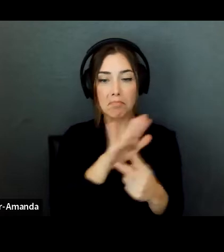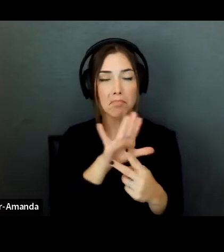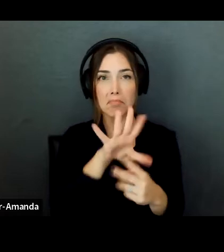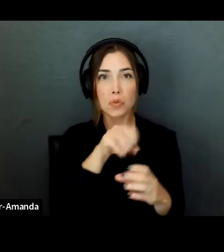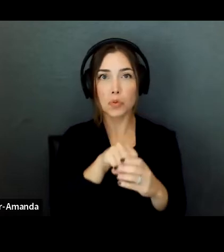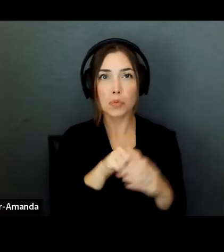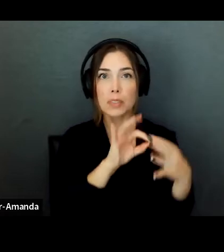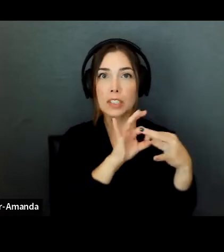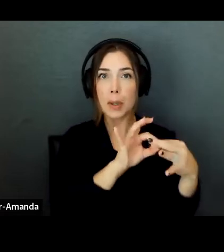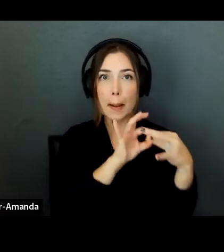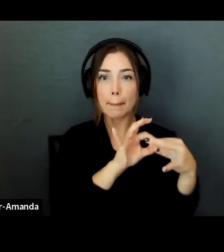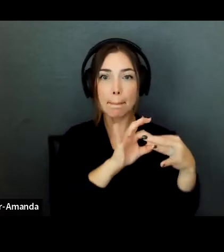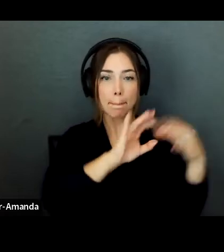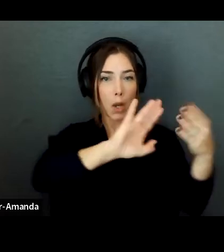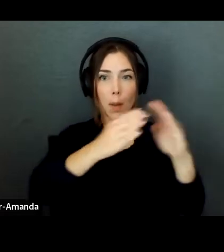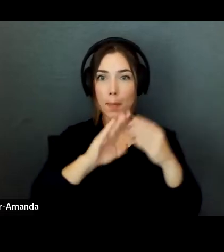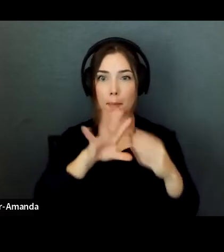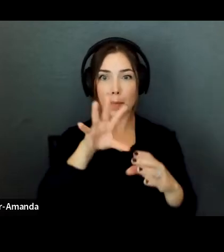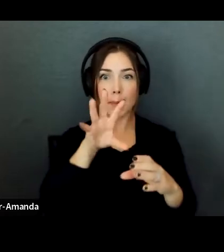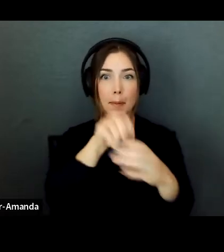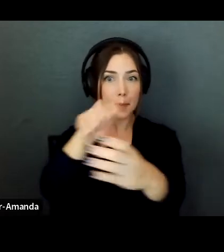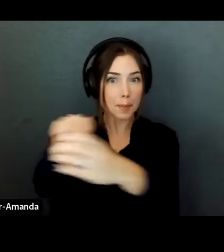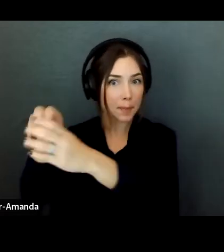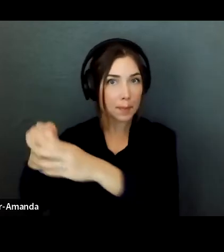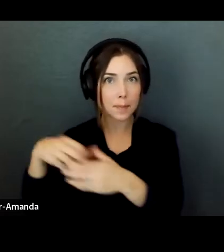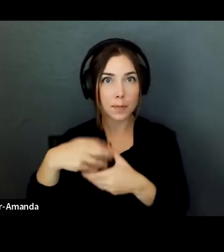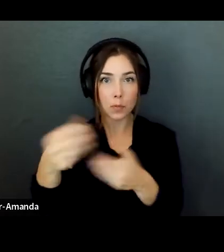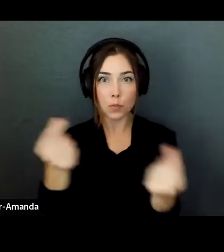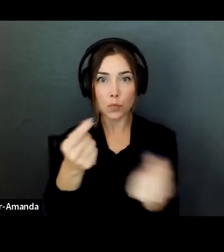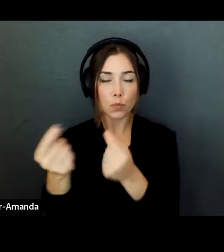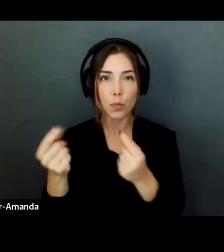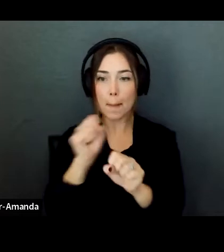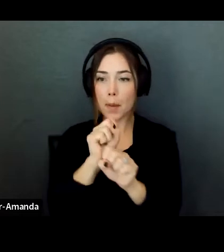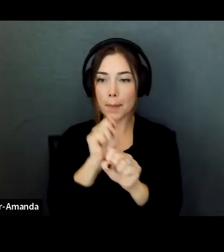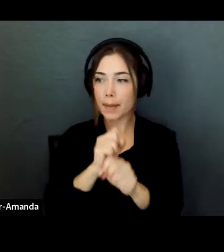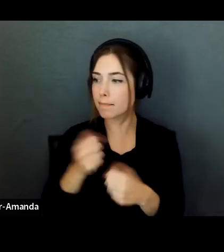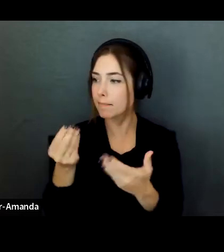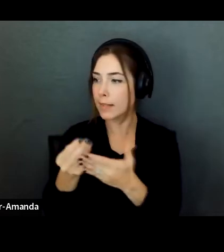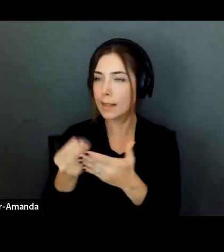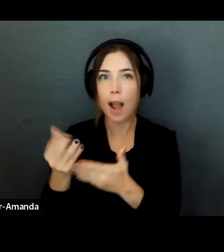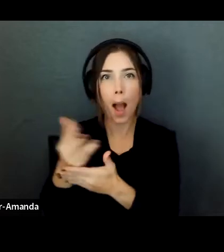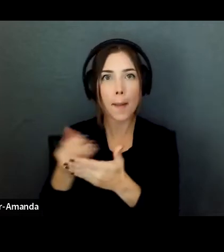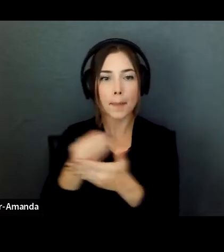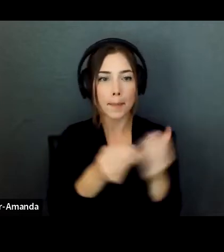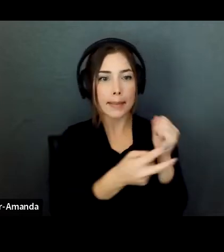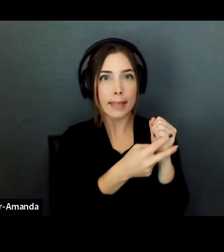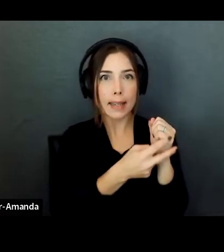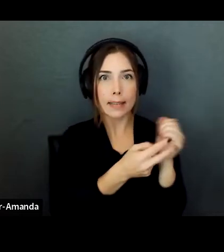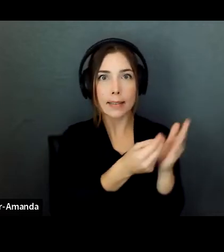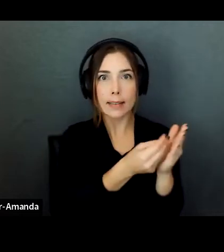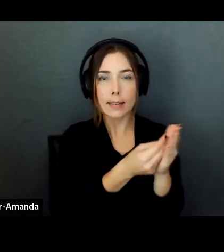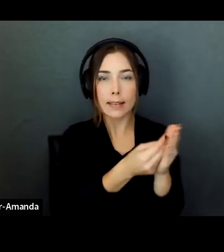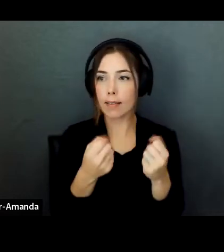employment, income, savings, healthcare and wellness, education, anything else that is